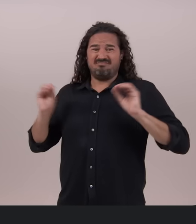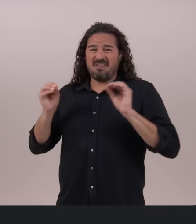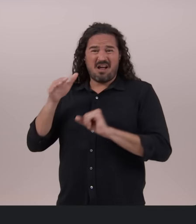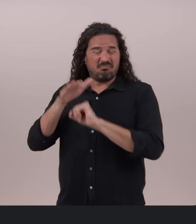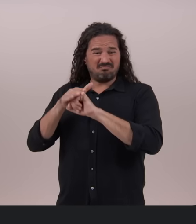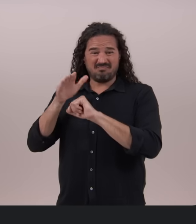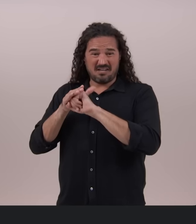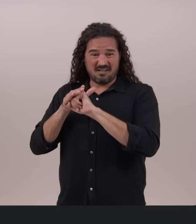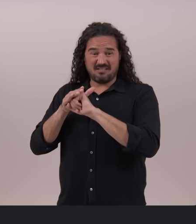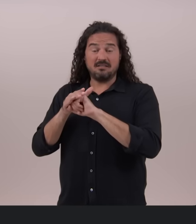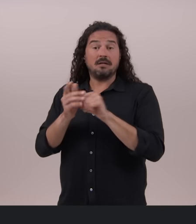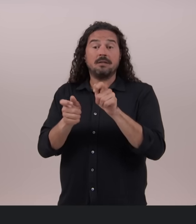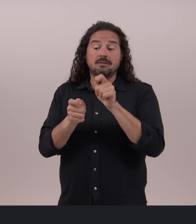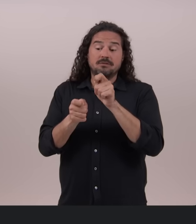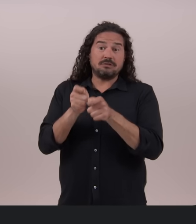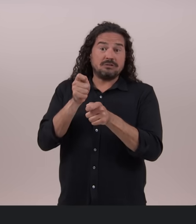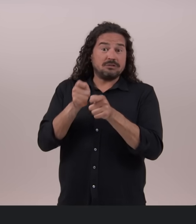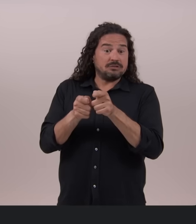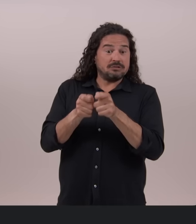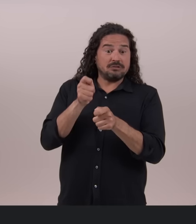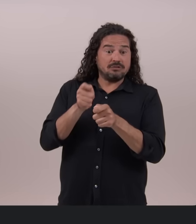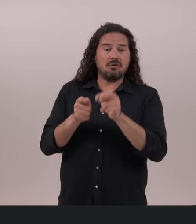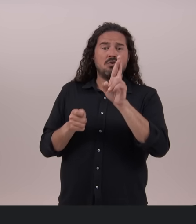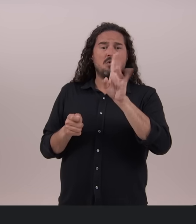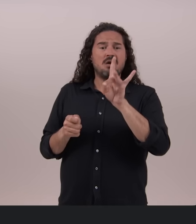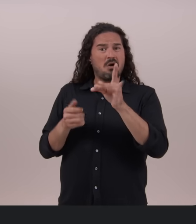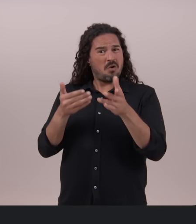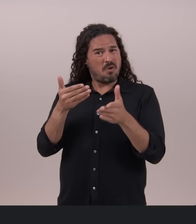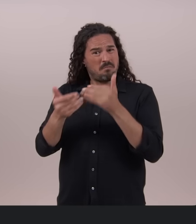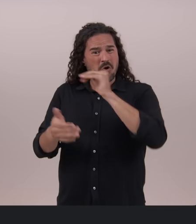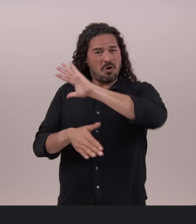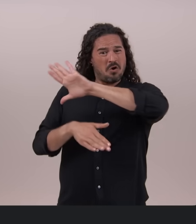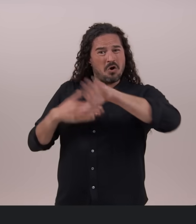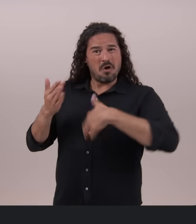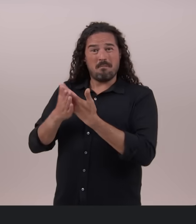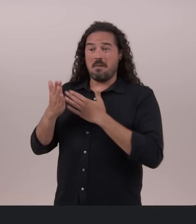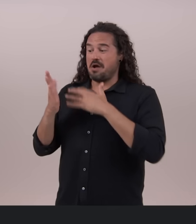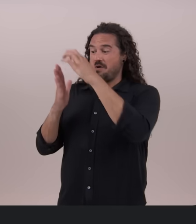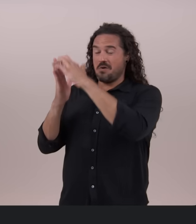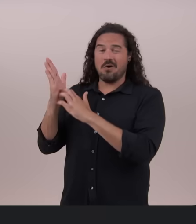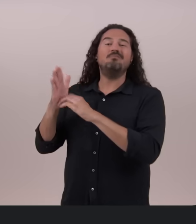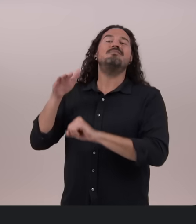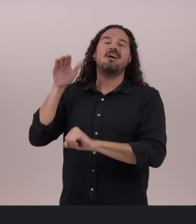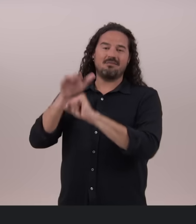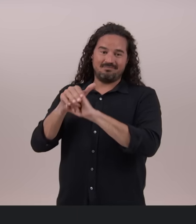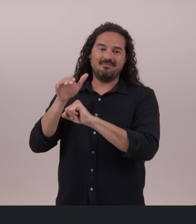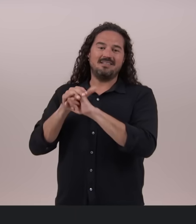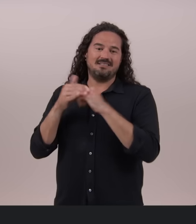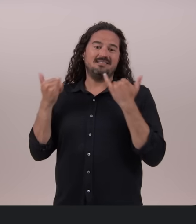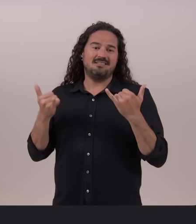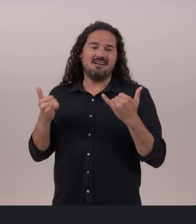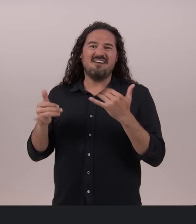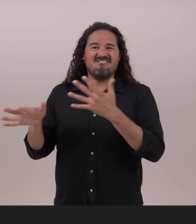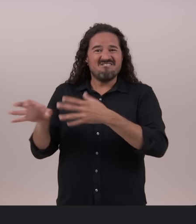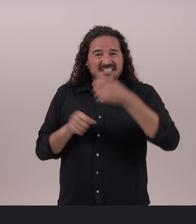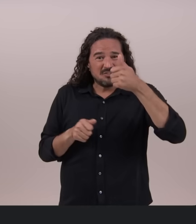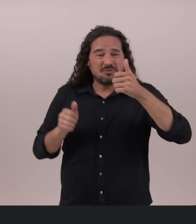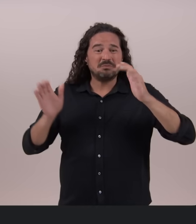With these changes, R8 was able to optimize almost all of the code. It's now faster and smaller, all from a single prompt.